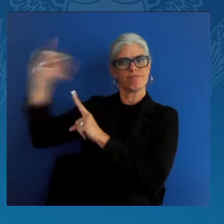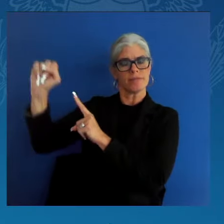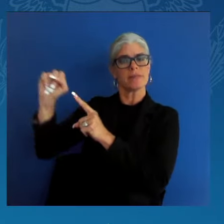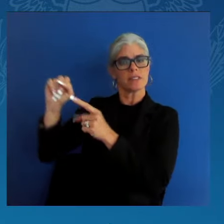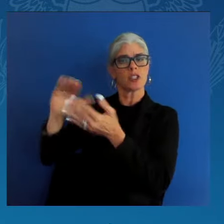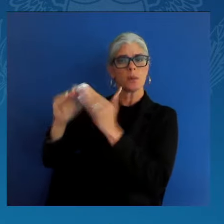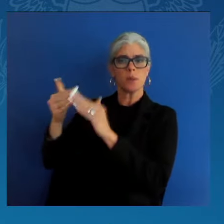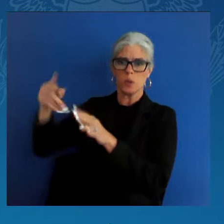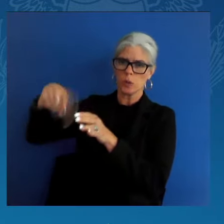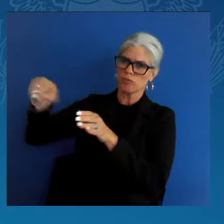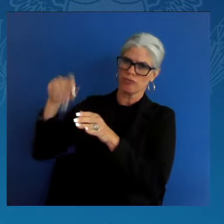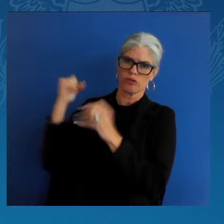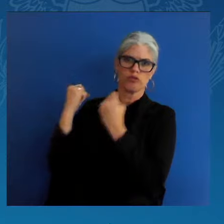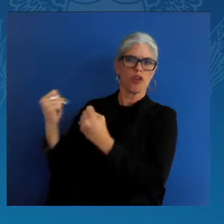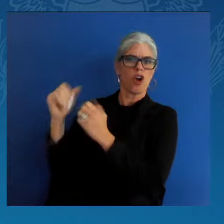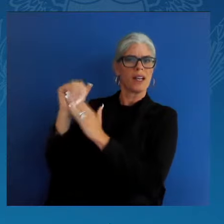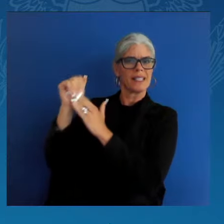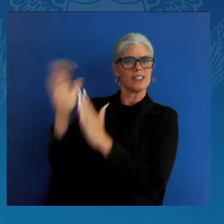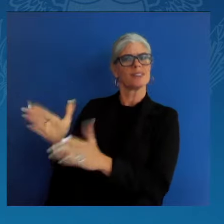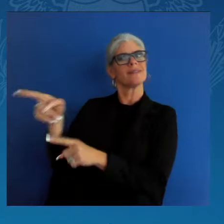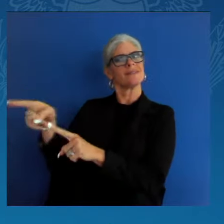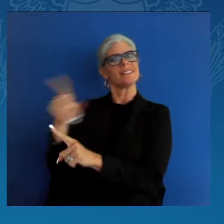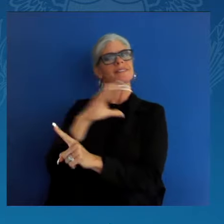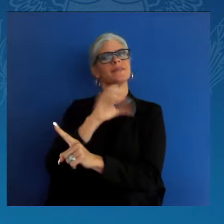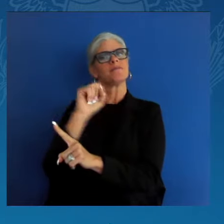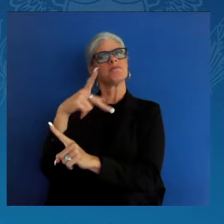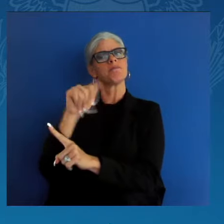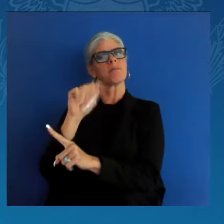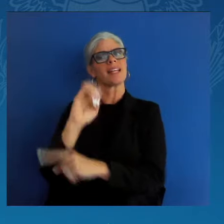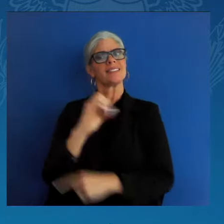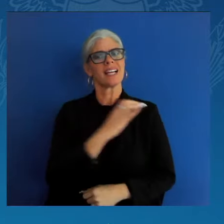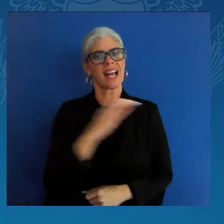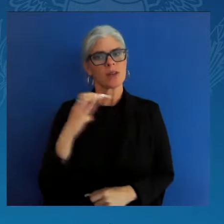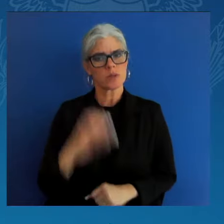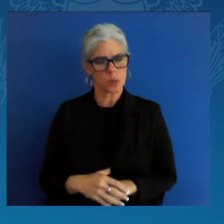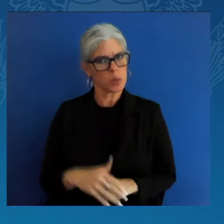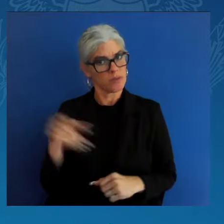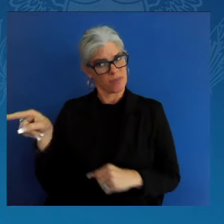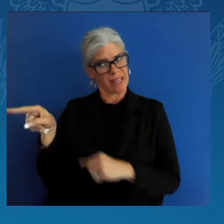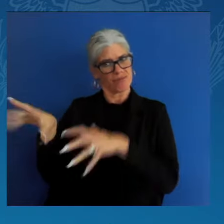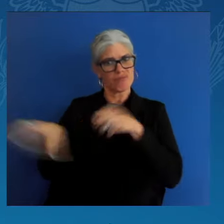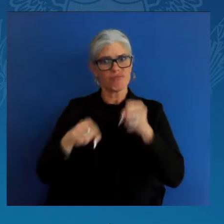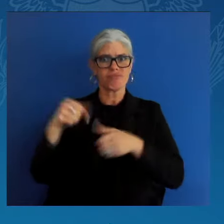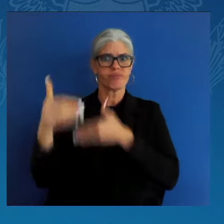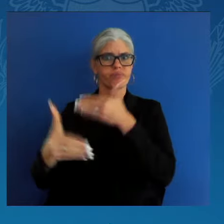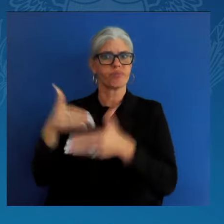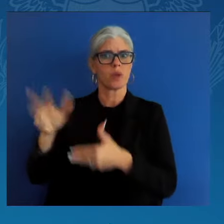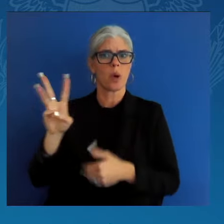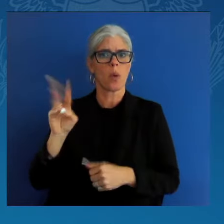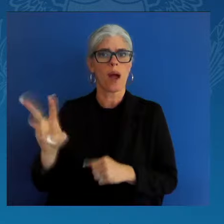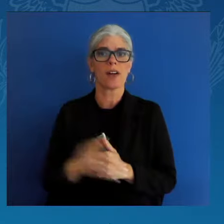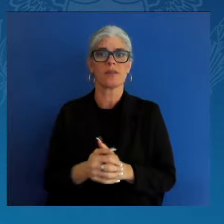and just to promote security, safety, resilience in the space domain so as to allow for the kind of exploration